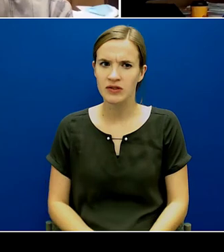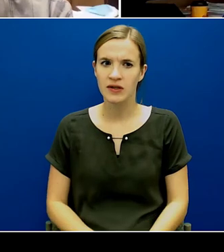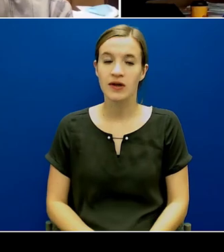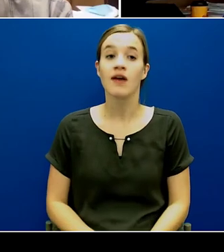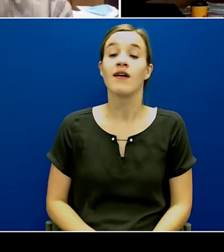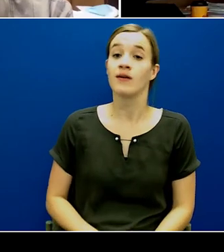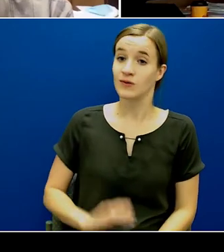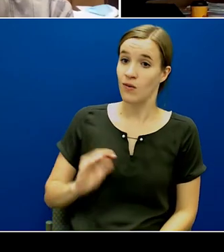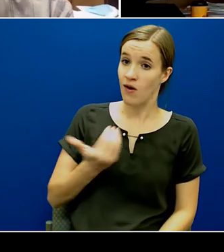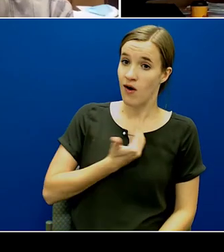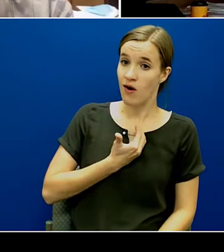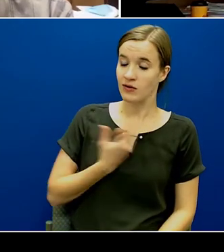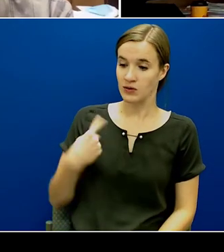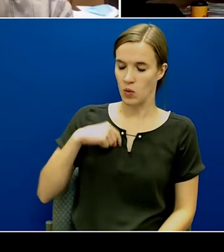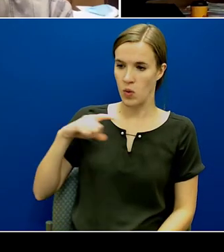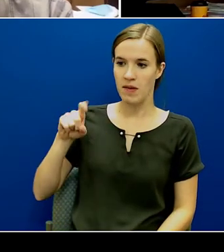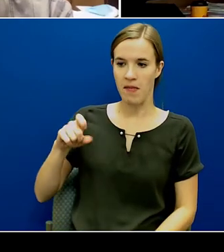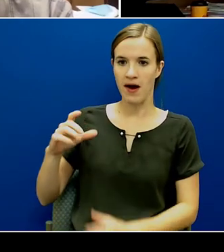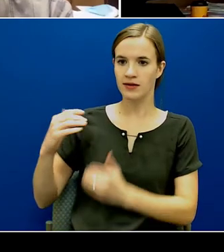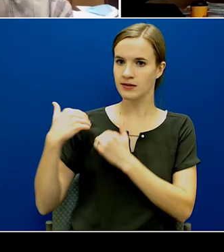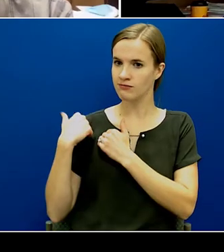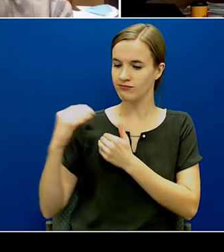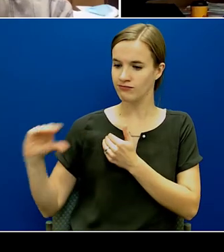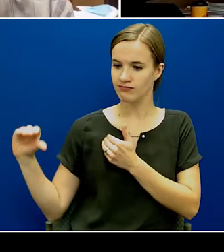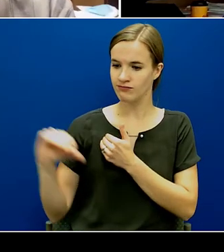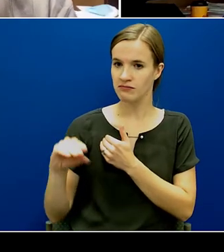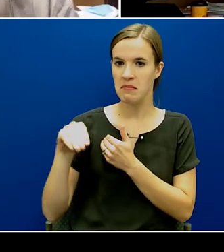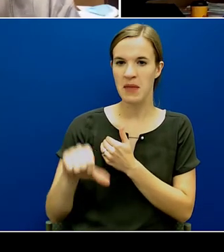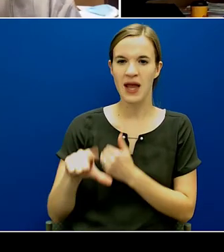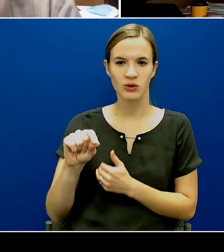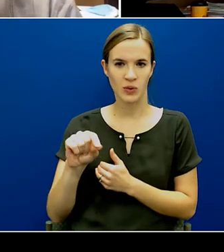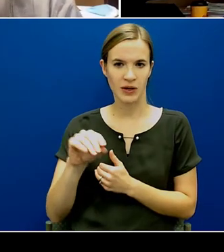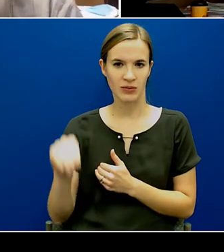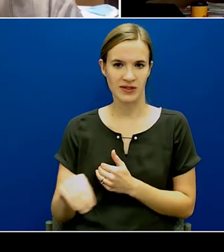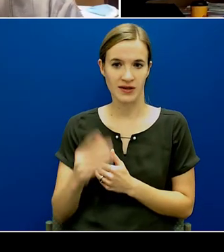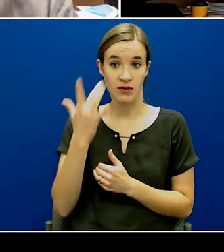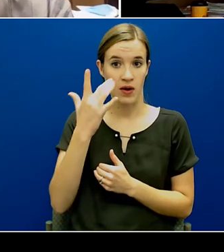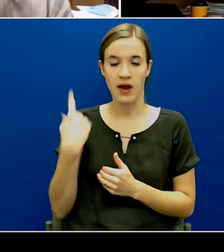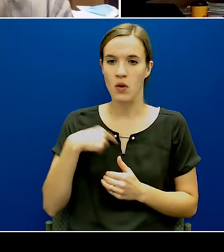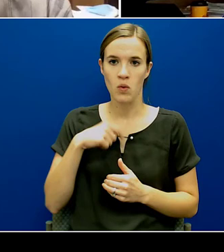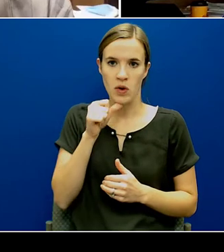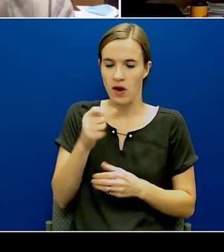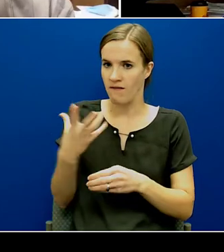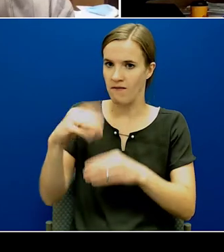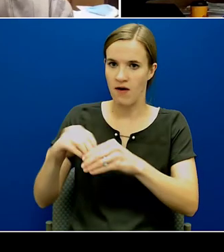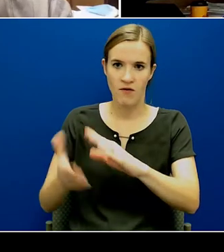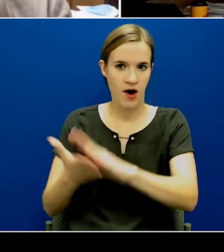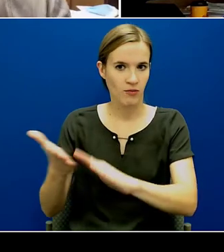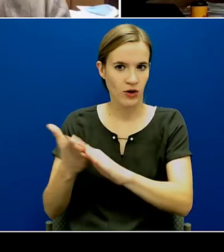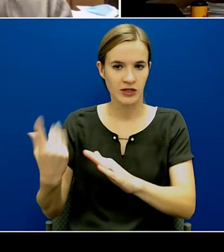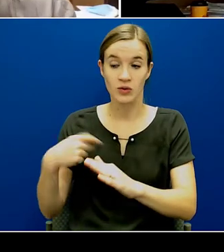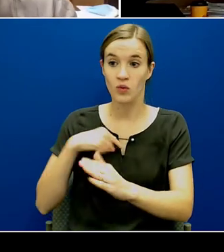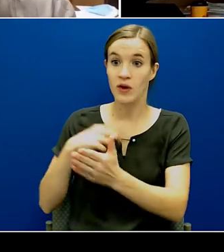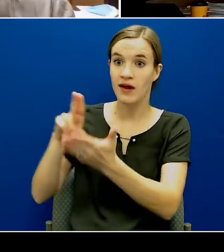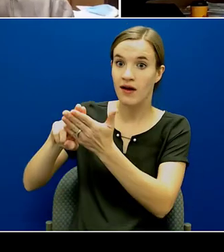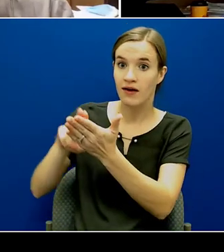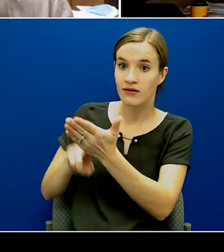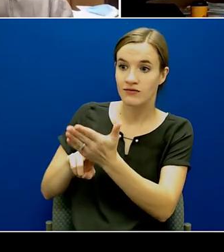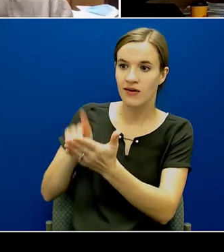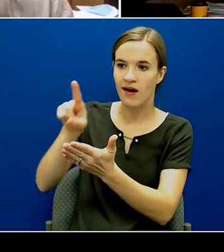who is our public transportation provider. we've been to meetings and I know we've been